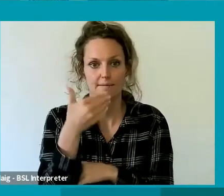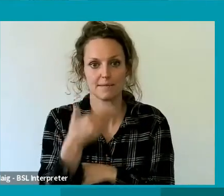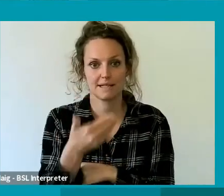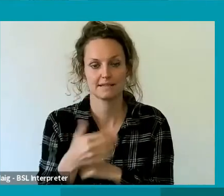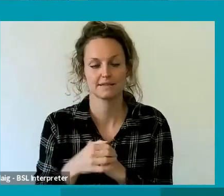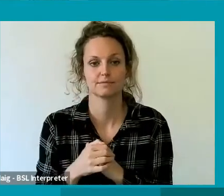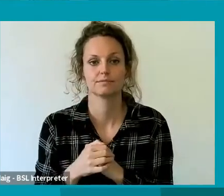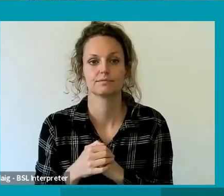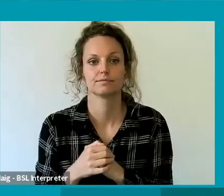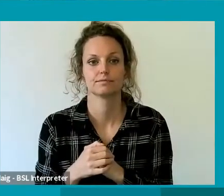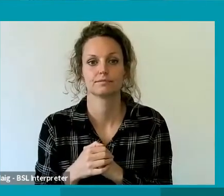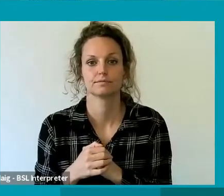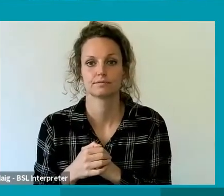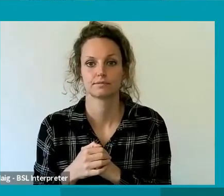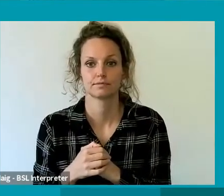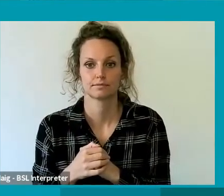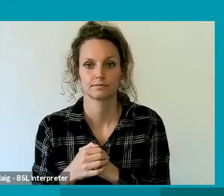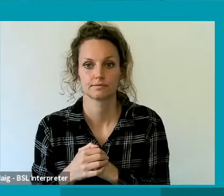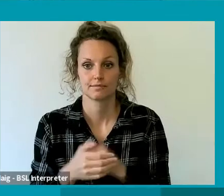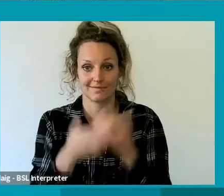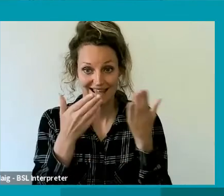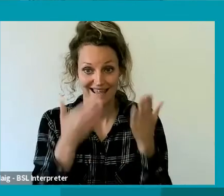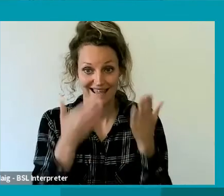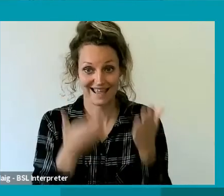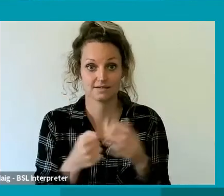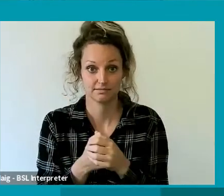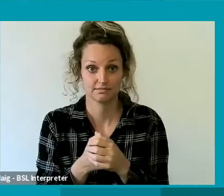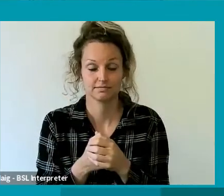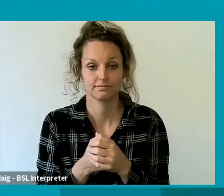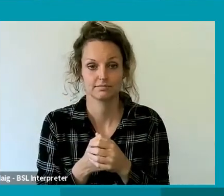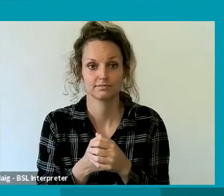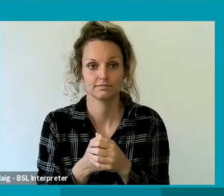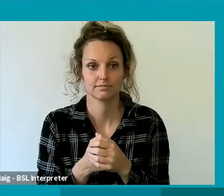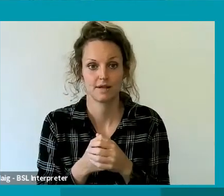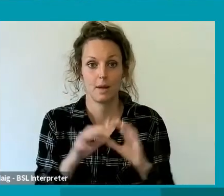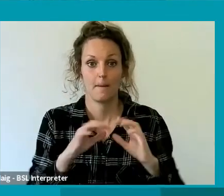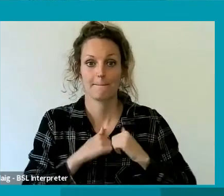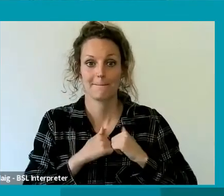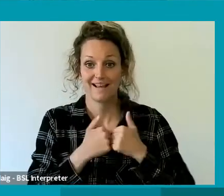OK, here's another headliner. Example, be kind.